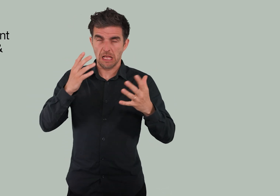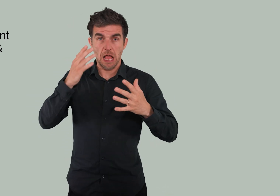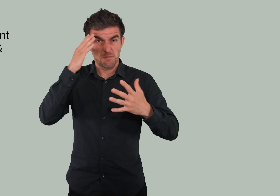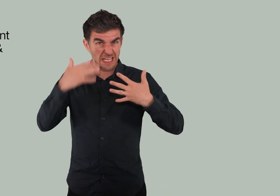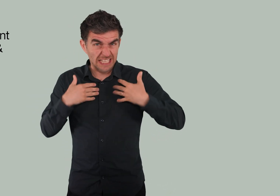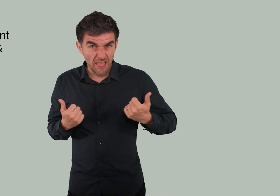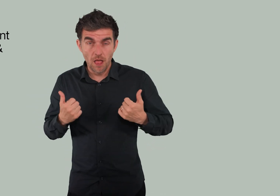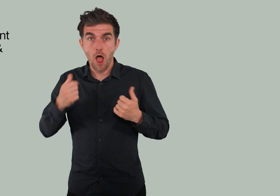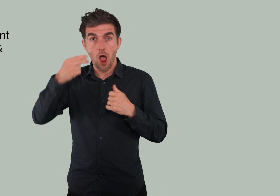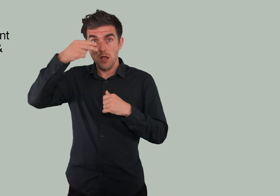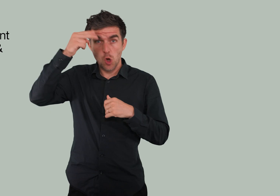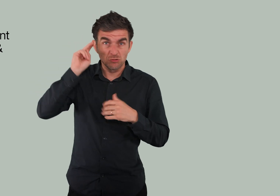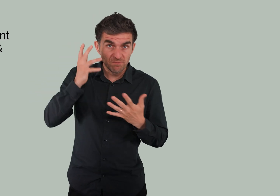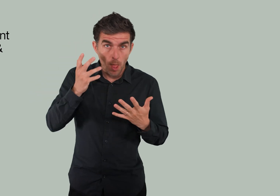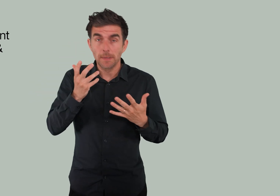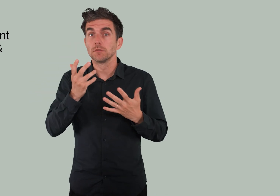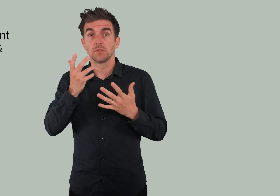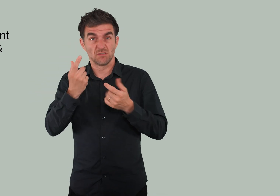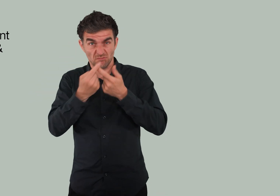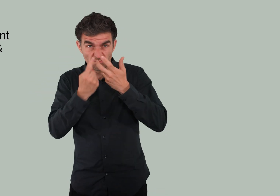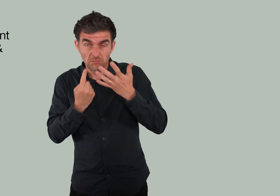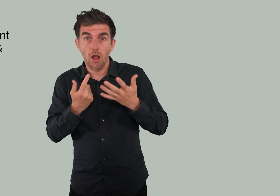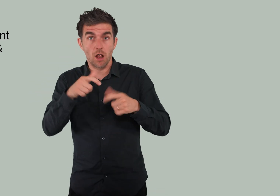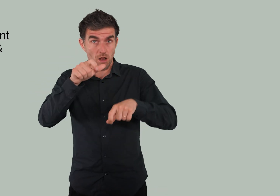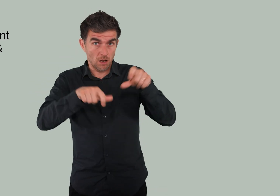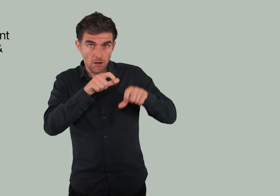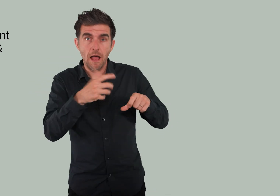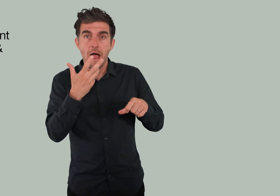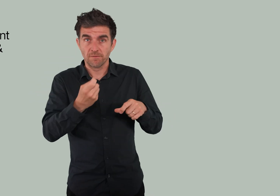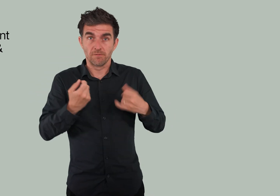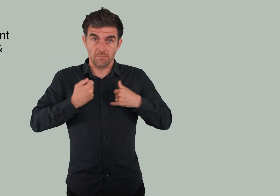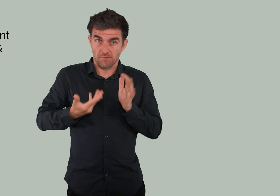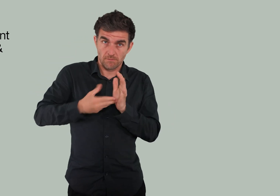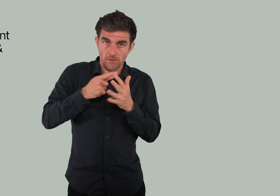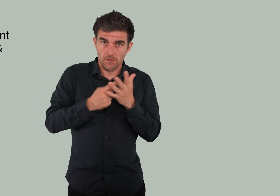and the nature of mental health and neurodevelopmental conditions,